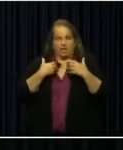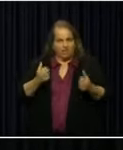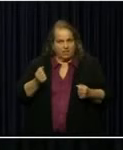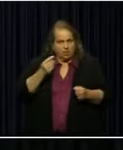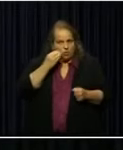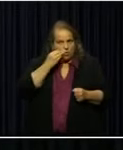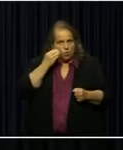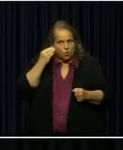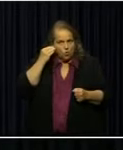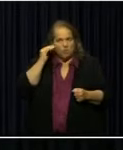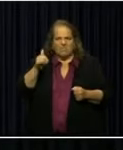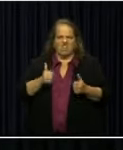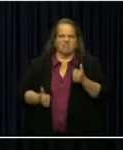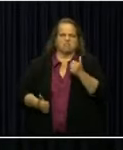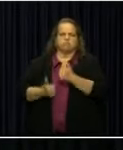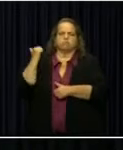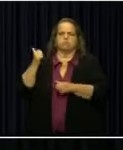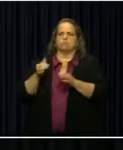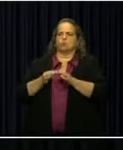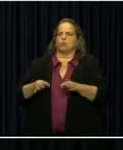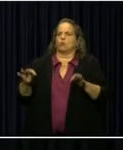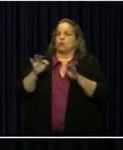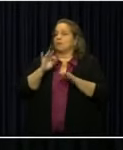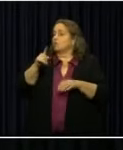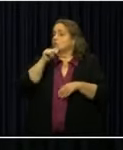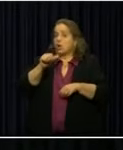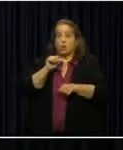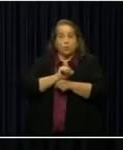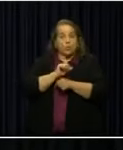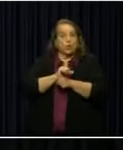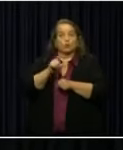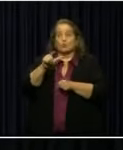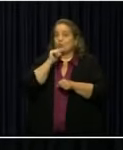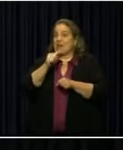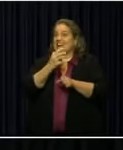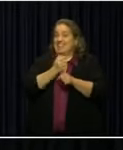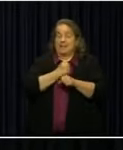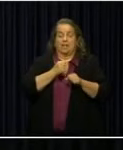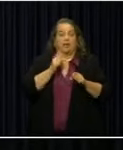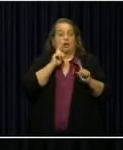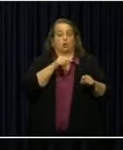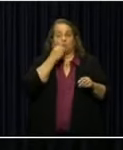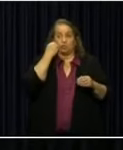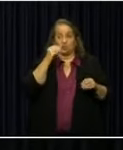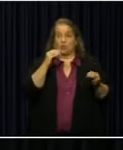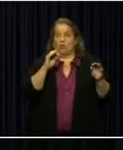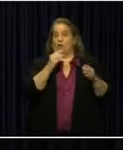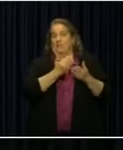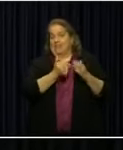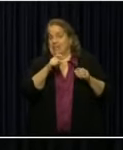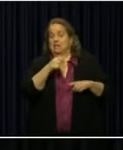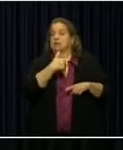AS A PEOPLE. BUT WE'VE GOT TO KEEP THEM UP BECAUSE, REMEMBER, WE ARE STILL IN THE MIDST OF THIS, SO WE'VE